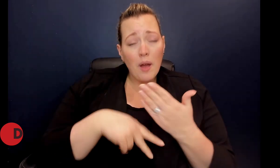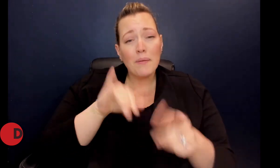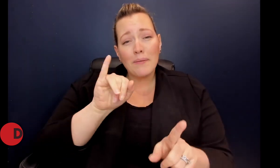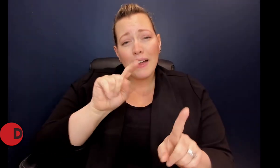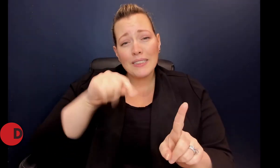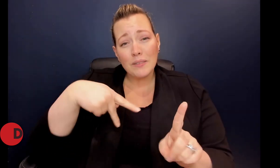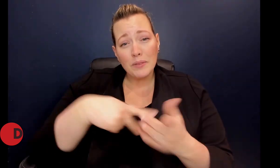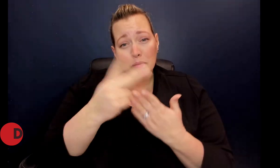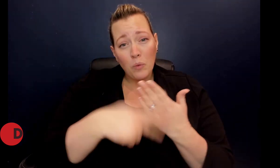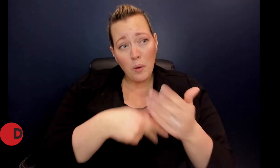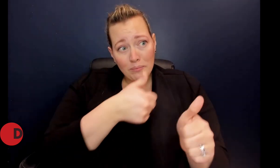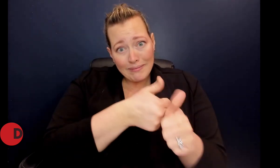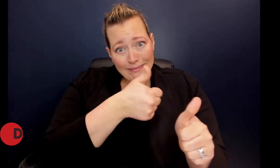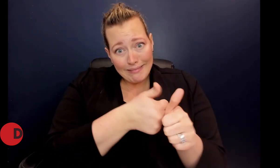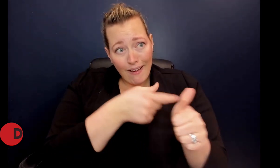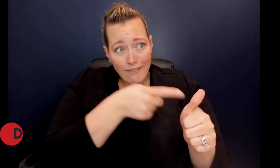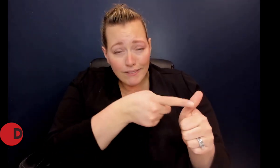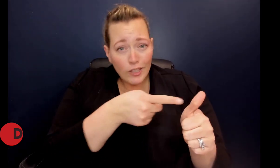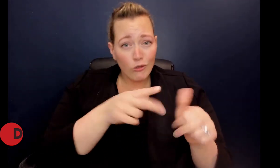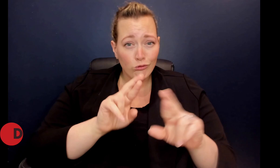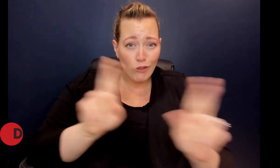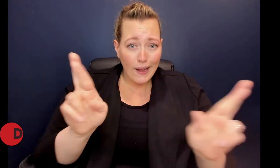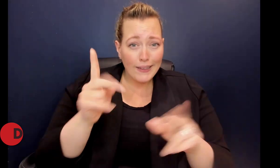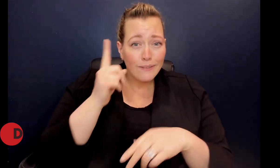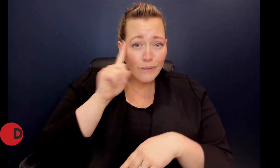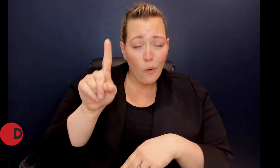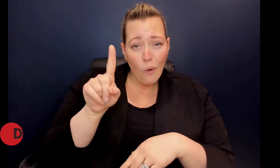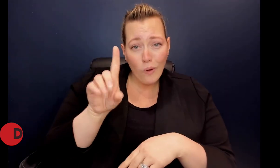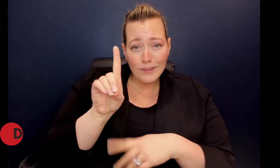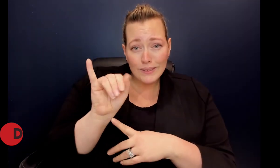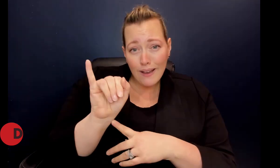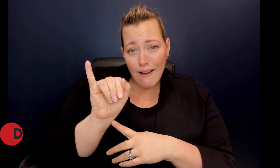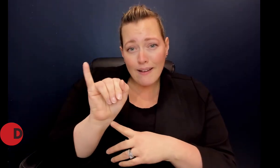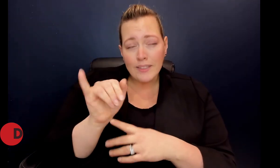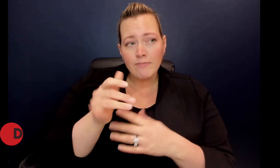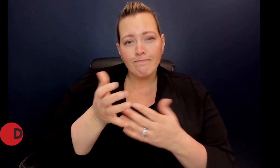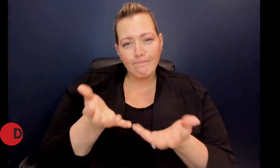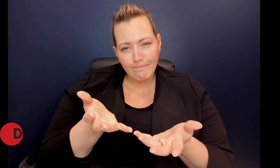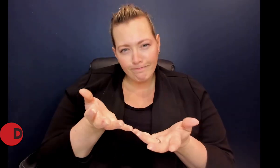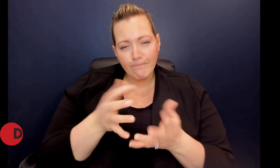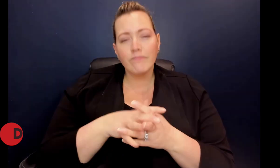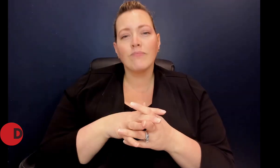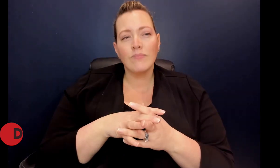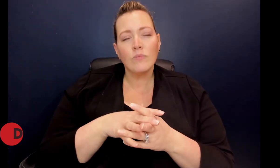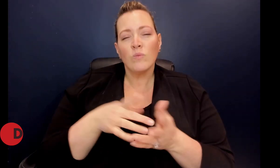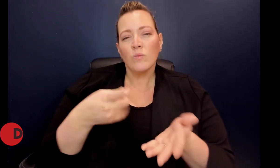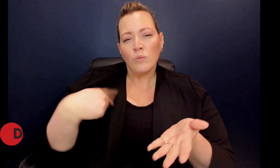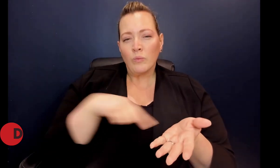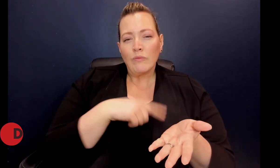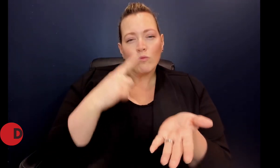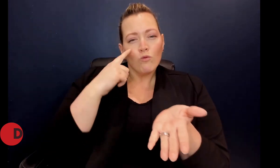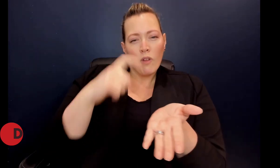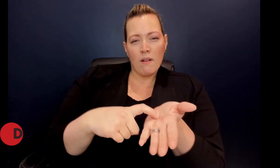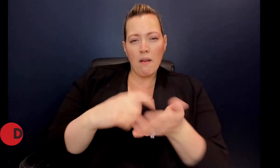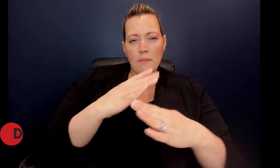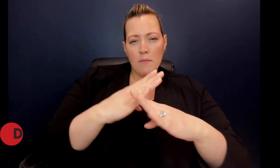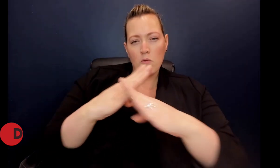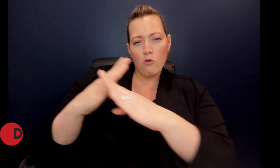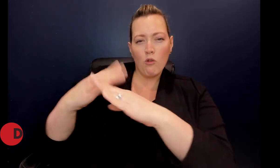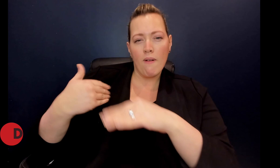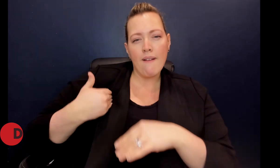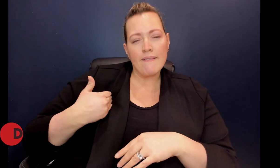With these barriers, we recognized the need for alternative path